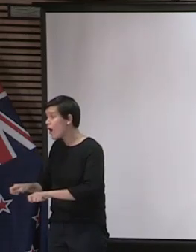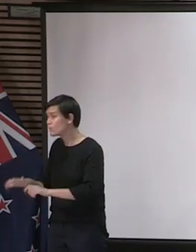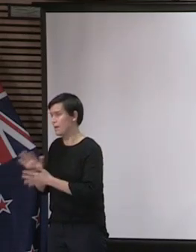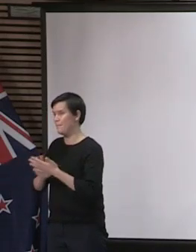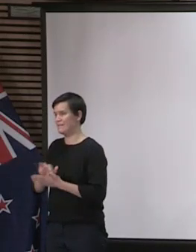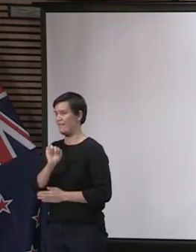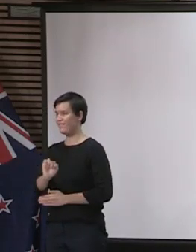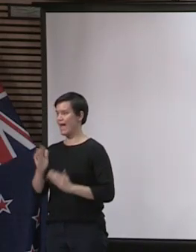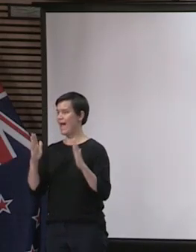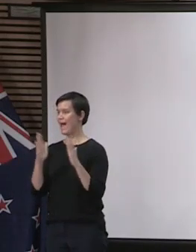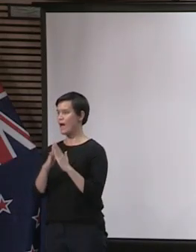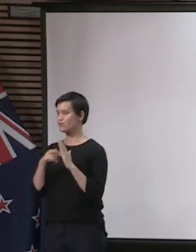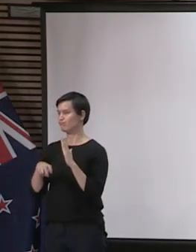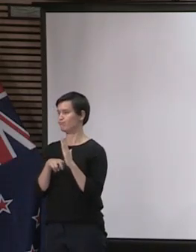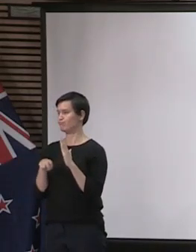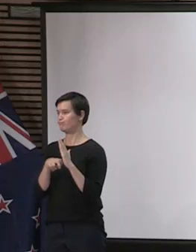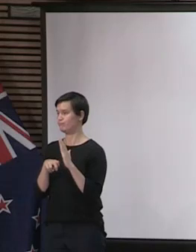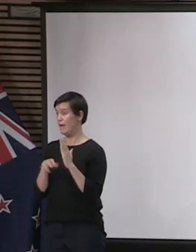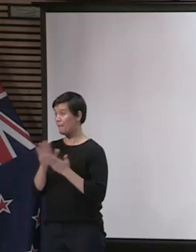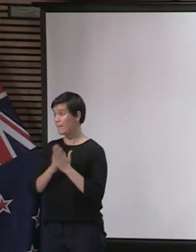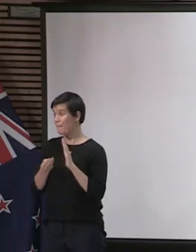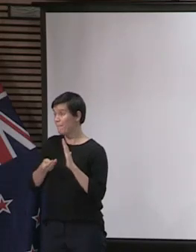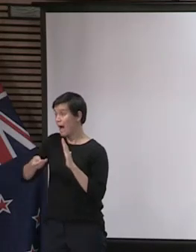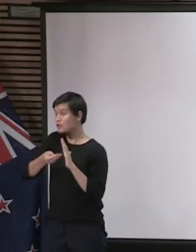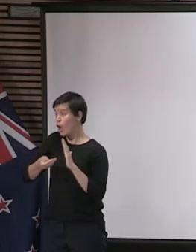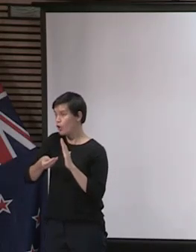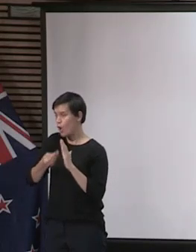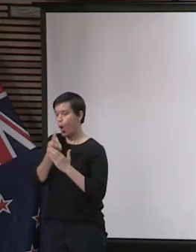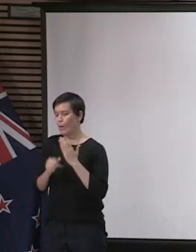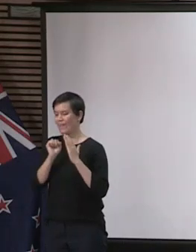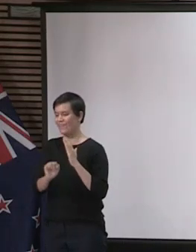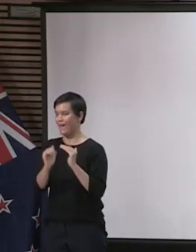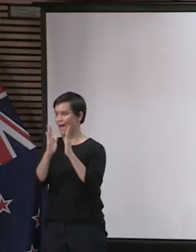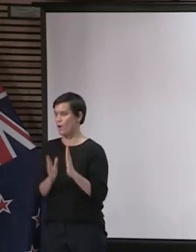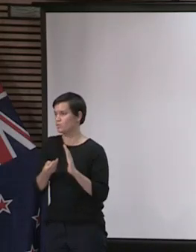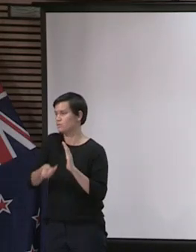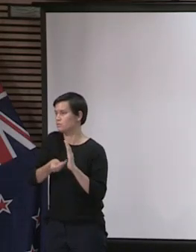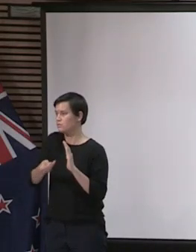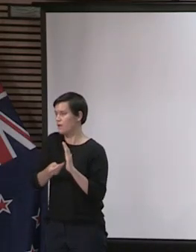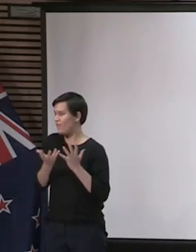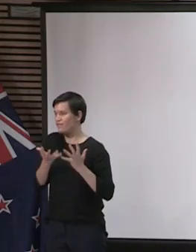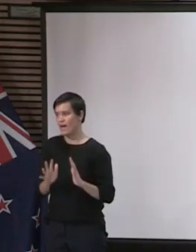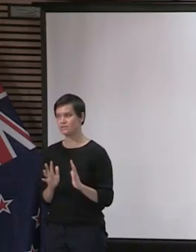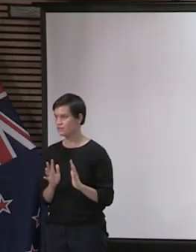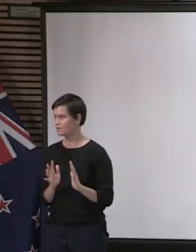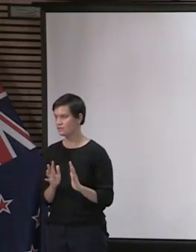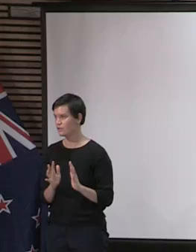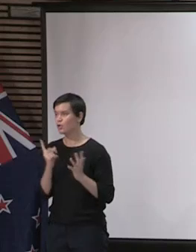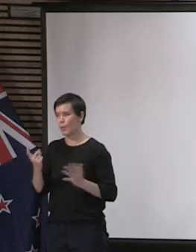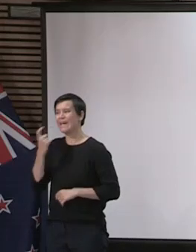further transmission is very, very low and we have seen that in reflected in the number of contacts for each case that is